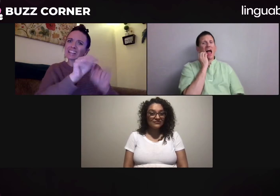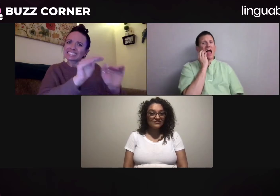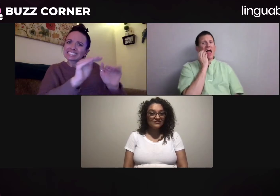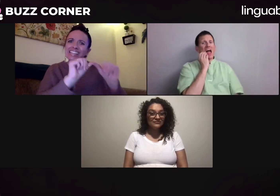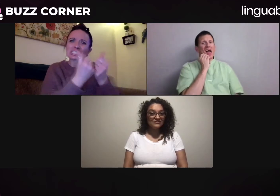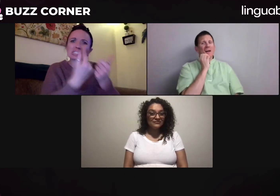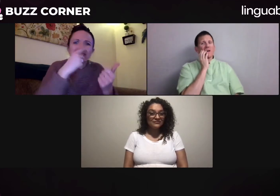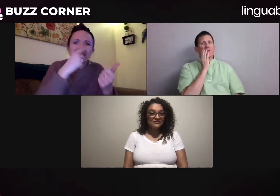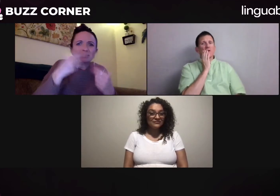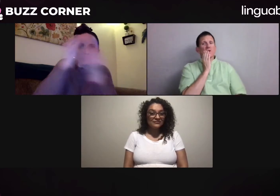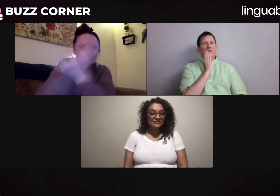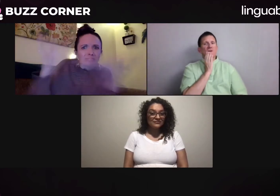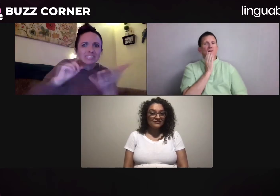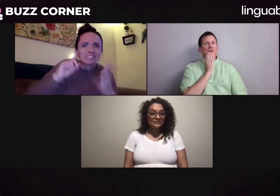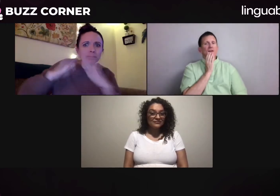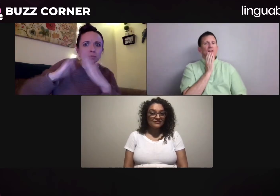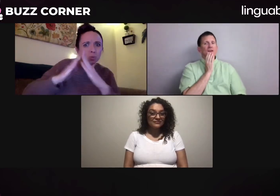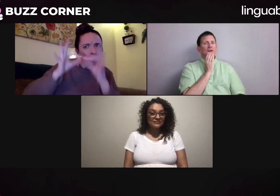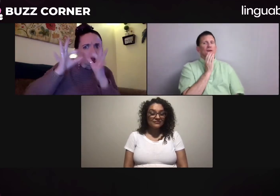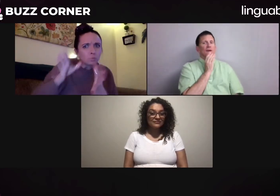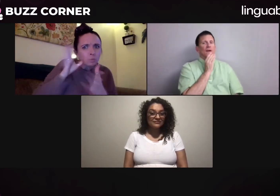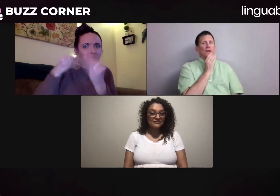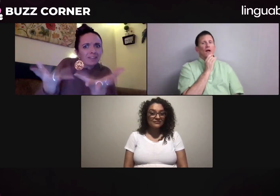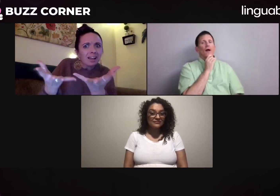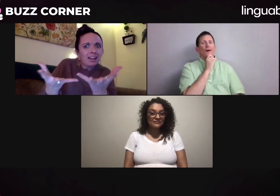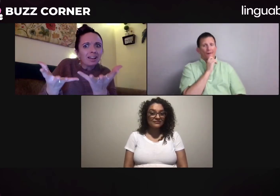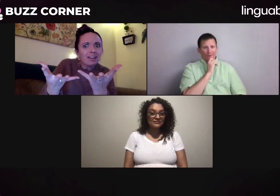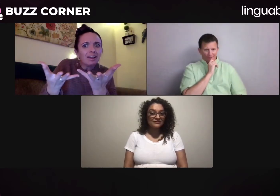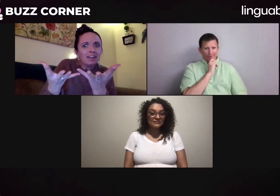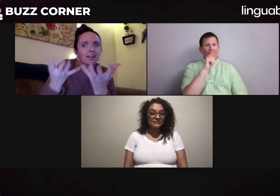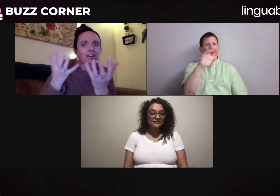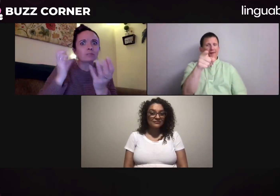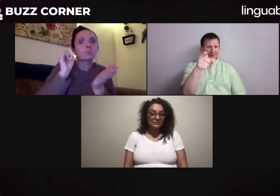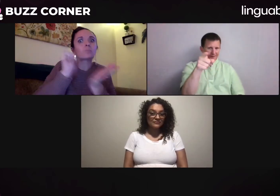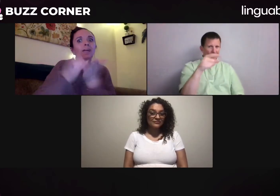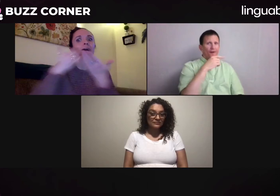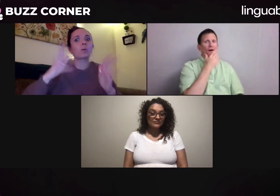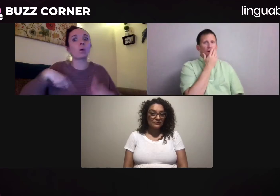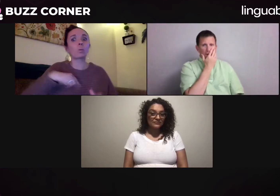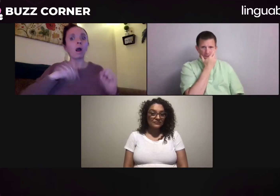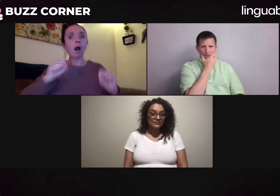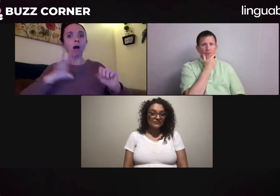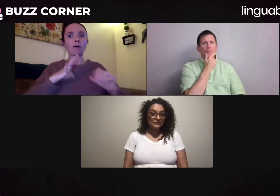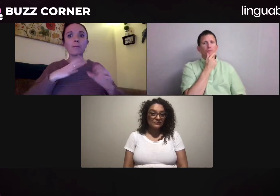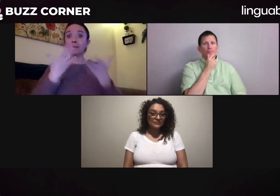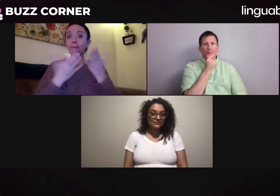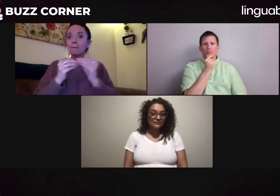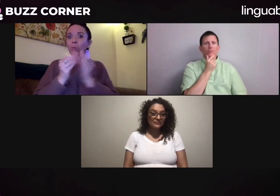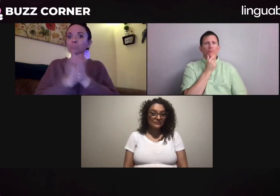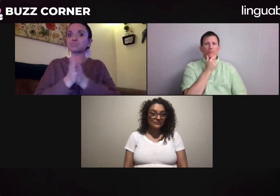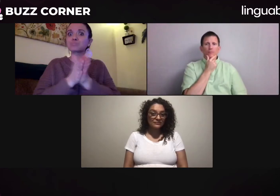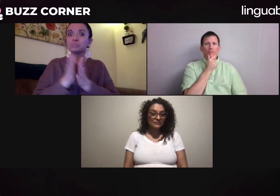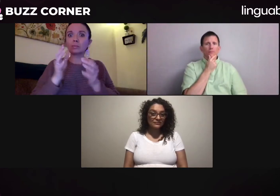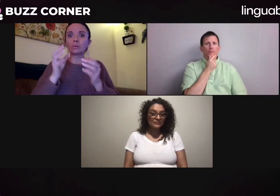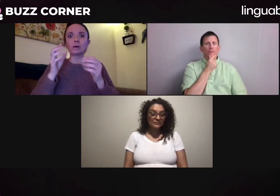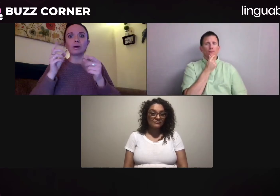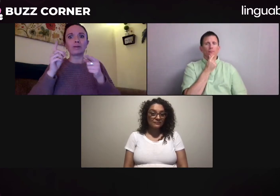of themselves, as well as the connection with the community abroad. Well, we talked about letting the community know